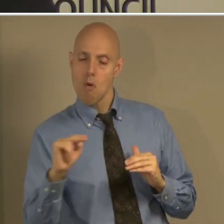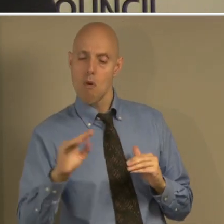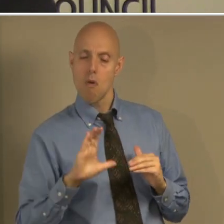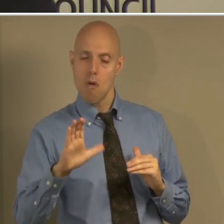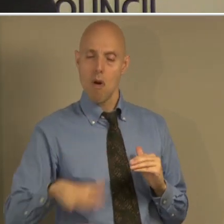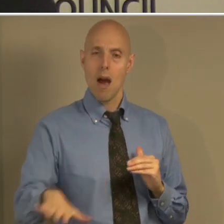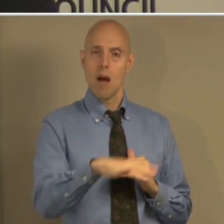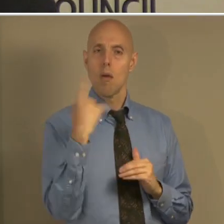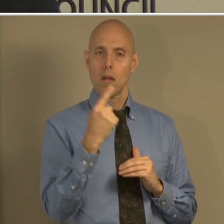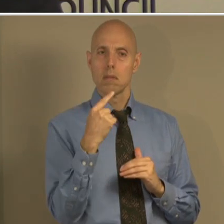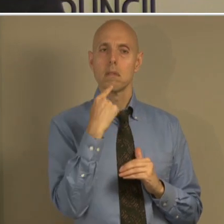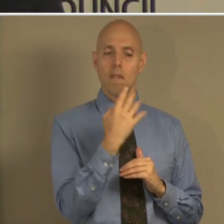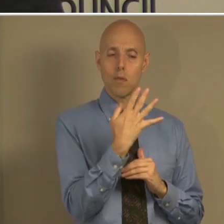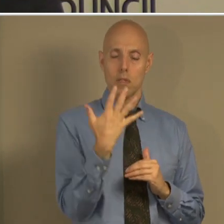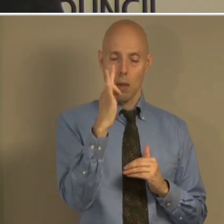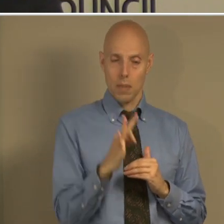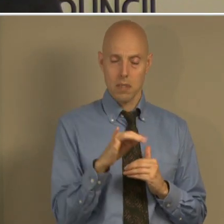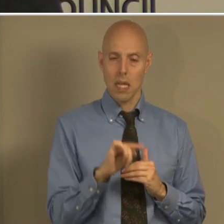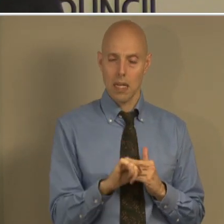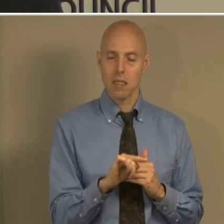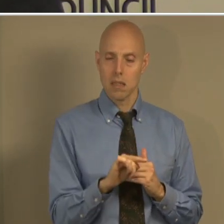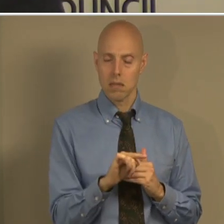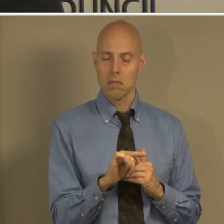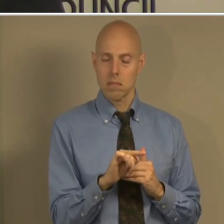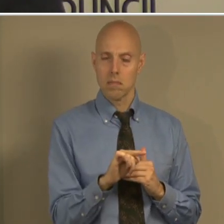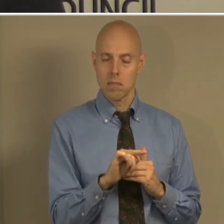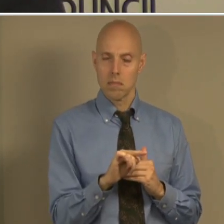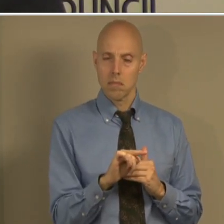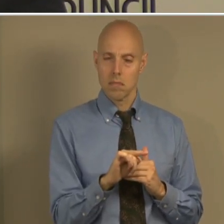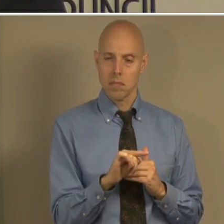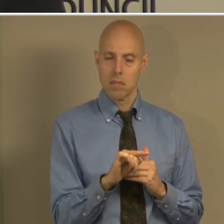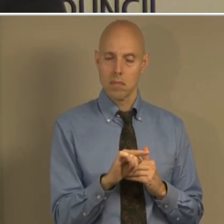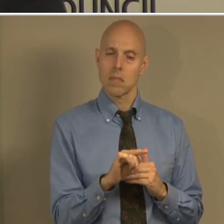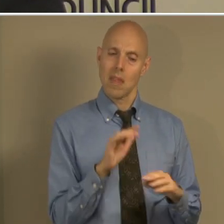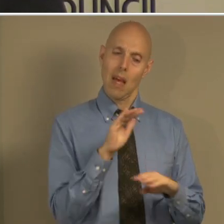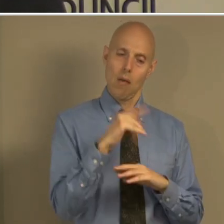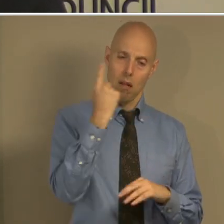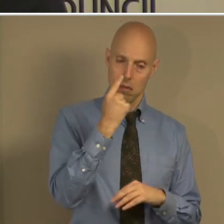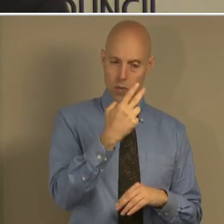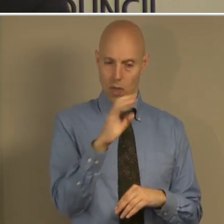So we've moved from 49% of the portfolio being outside London in 2007